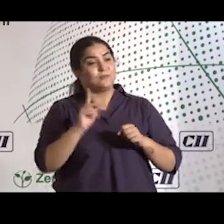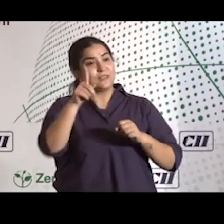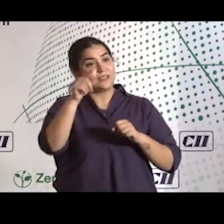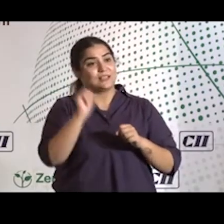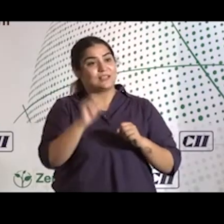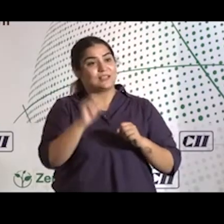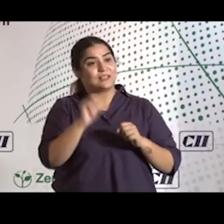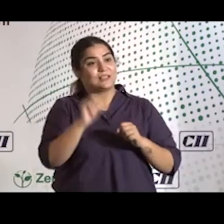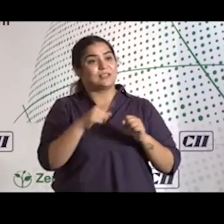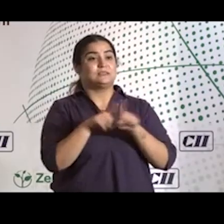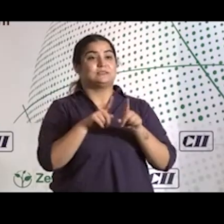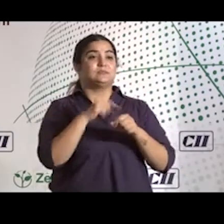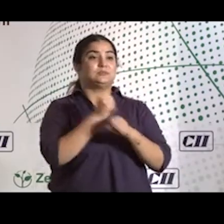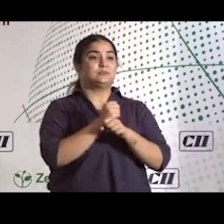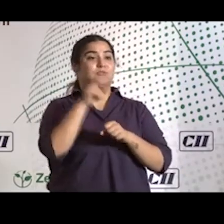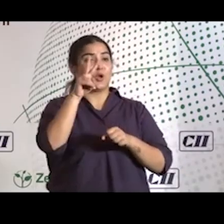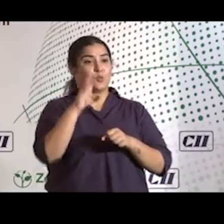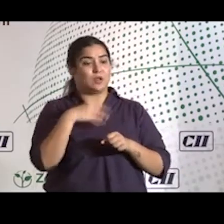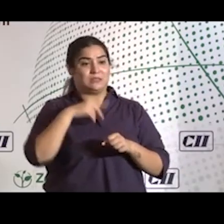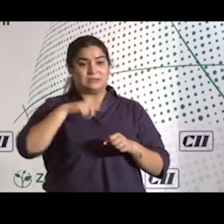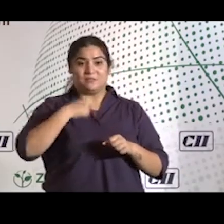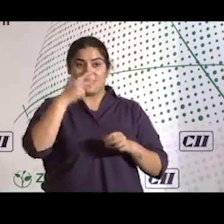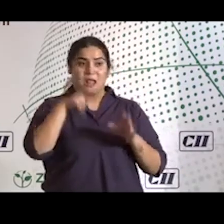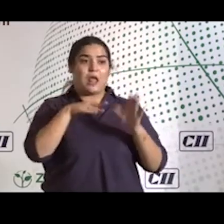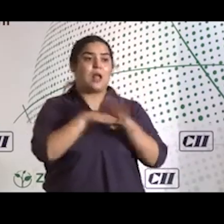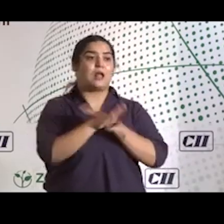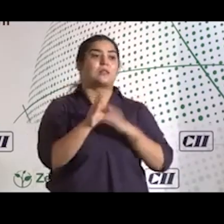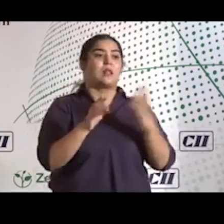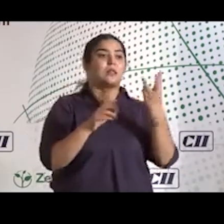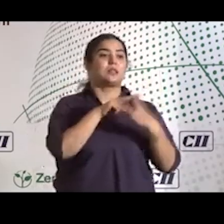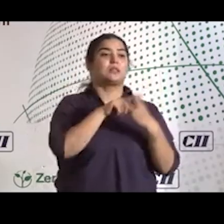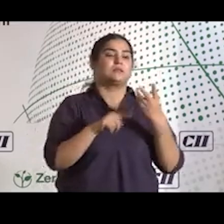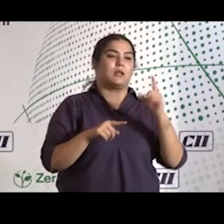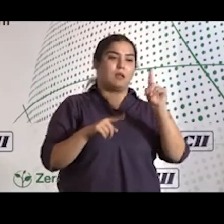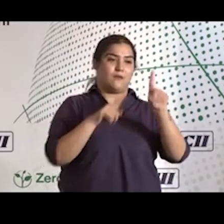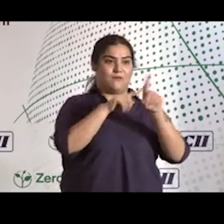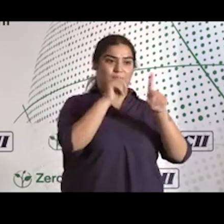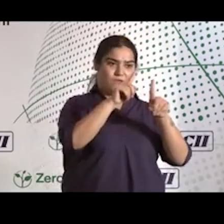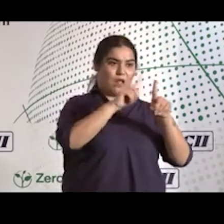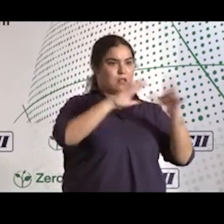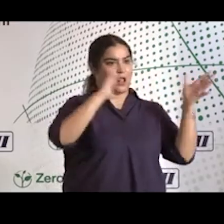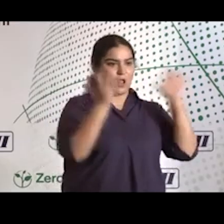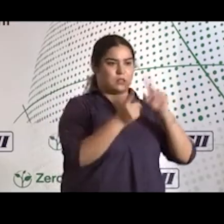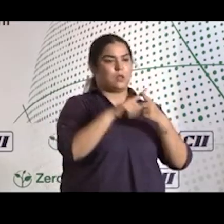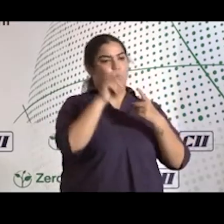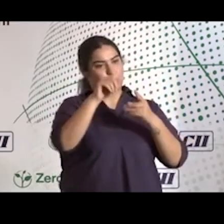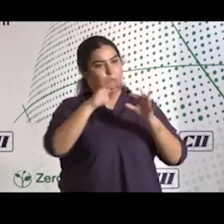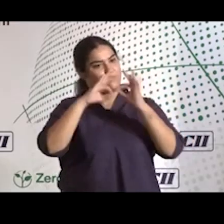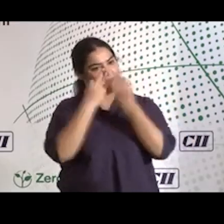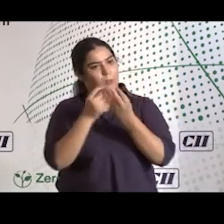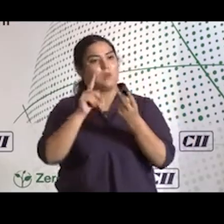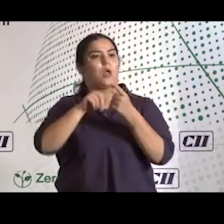the trees, if you look at was one earth, one family, one future.